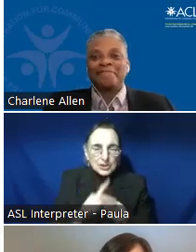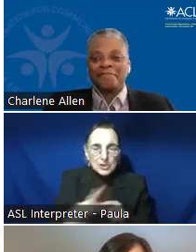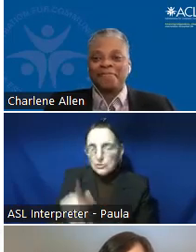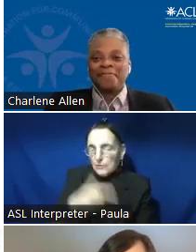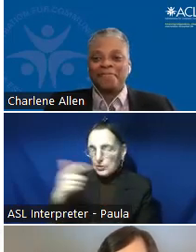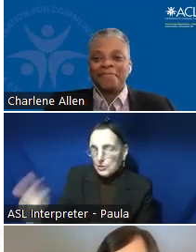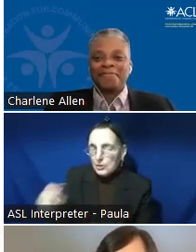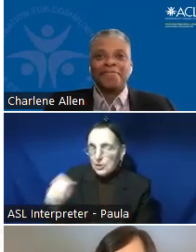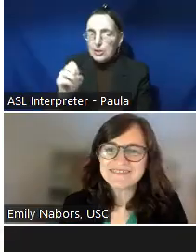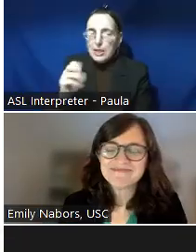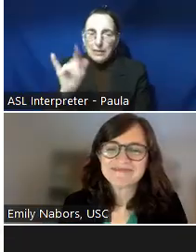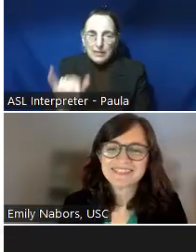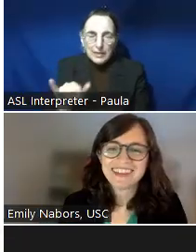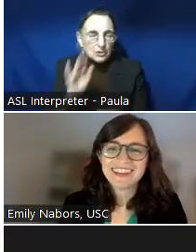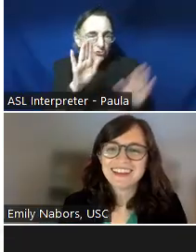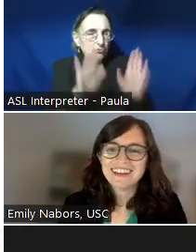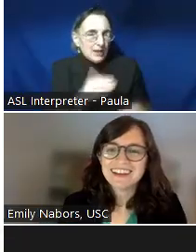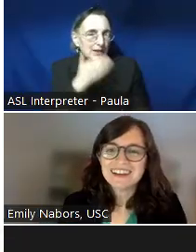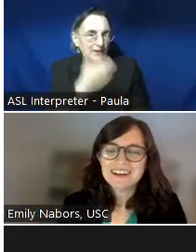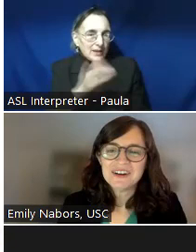Great. Thanks. Home